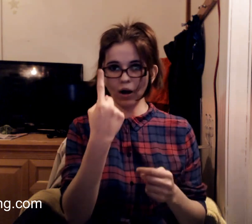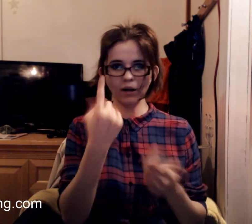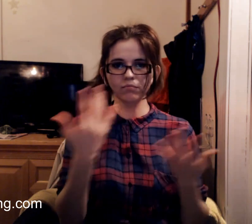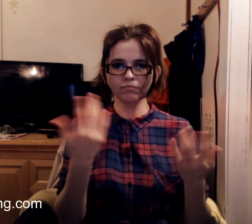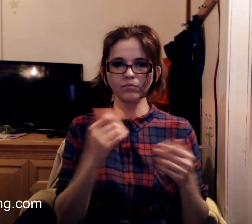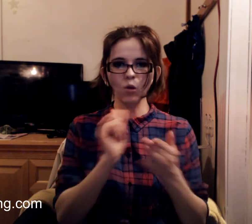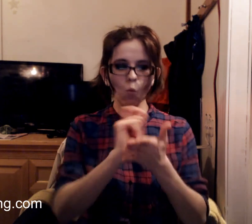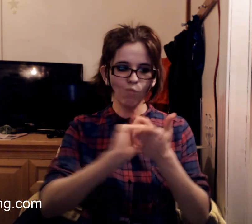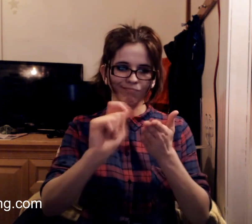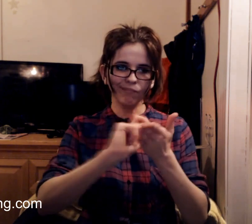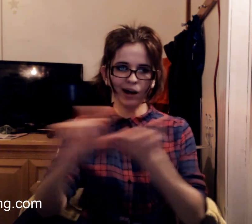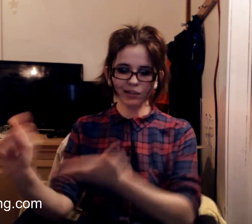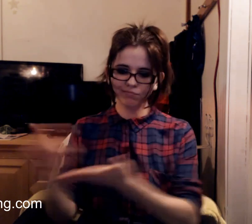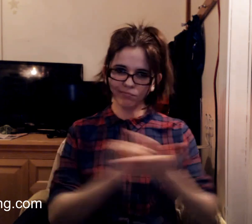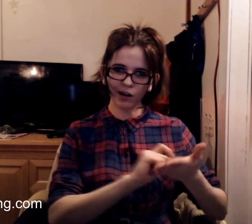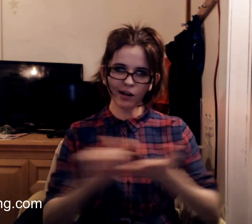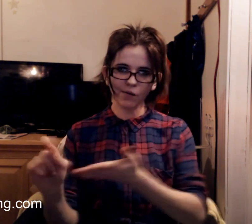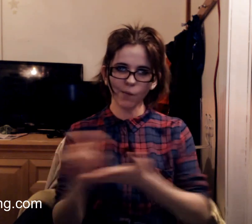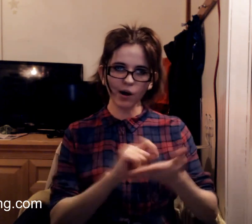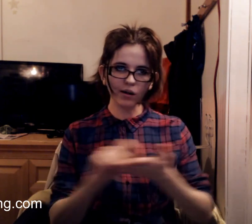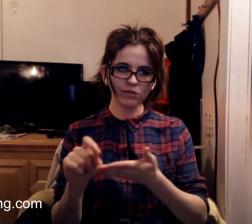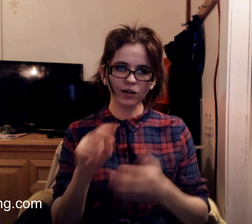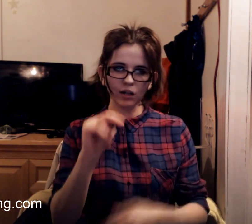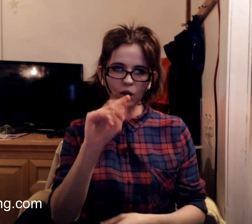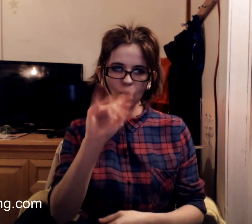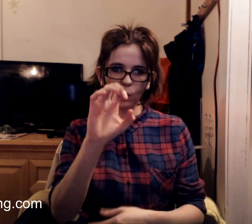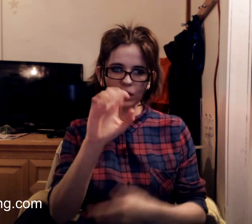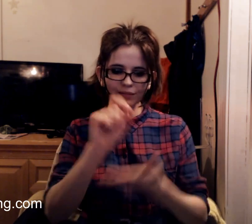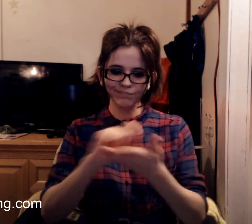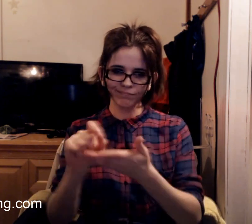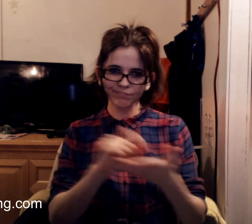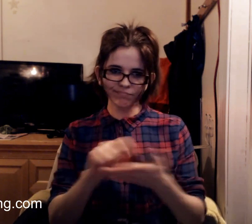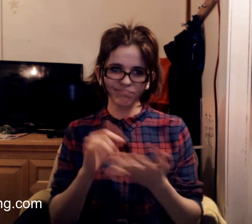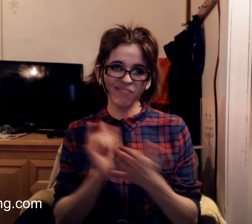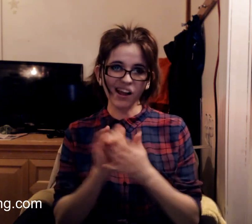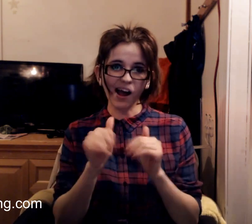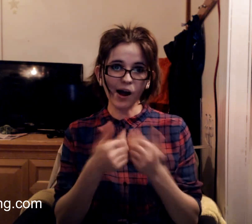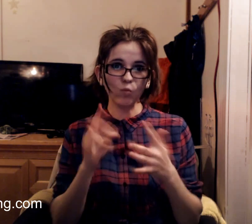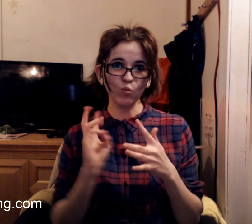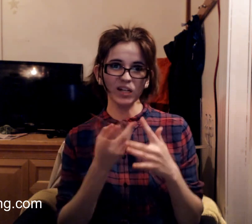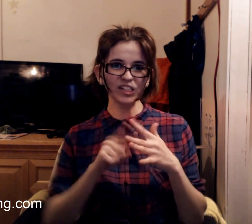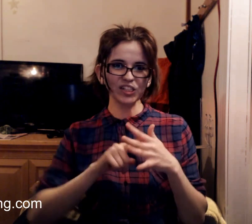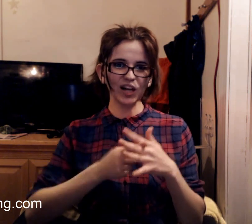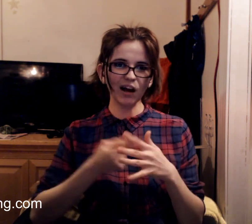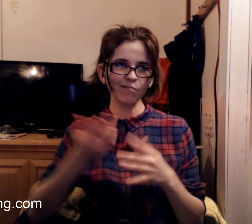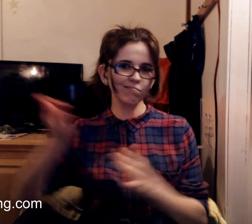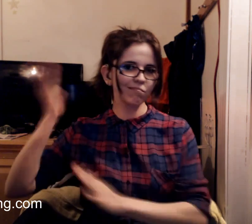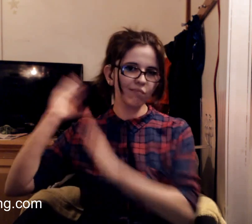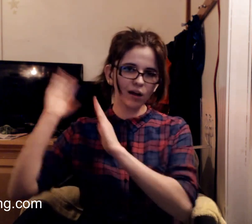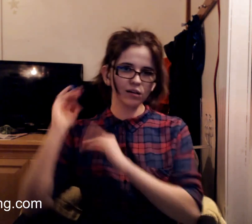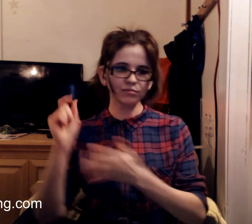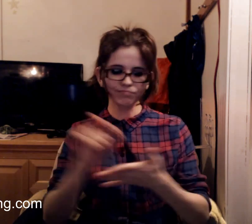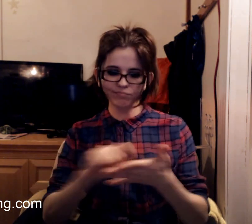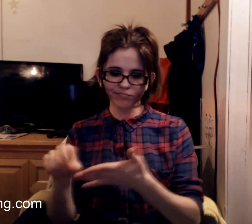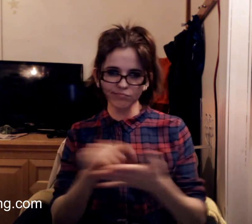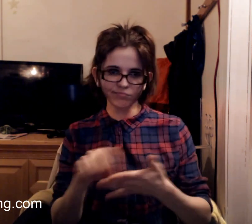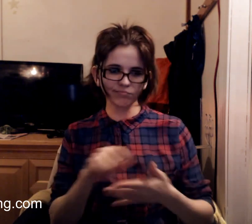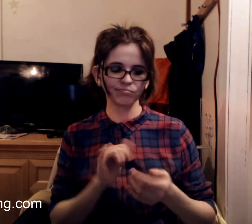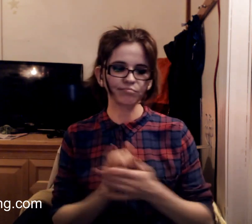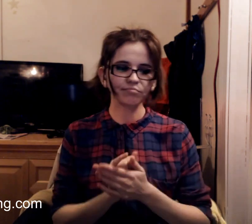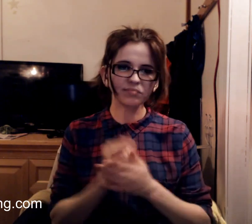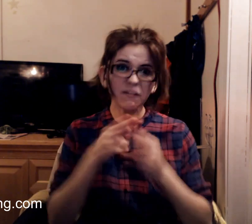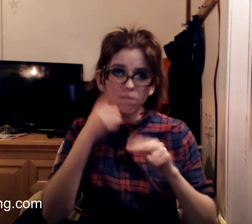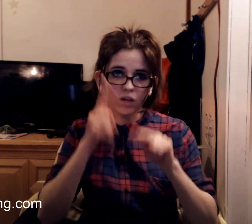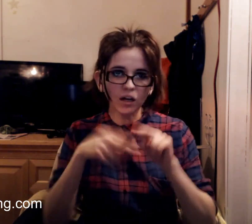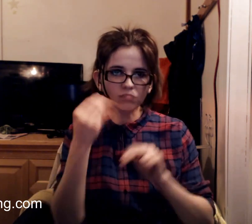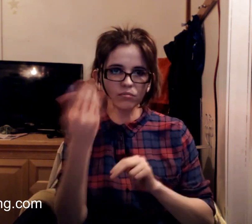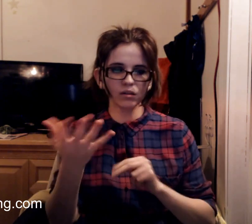1) Notes - writing notes to each other, that's how we started back in the old days. It's fun, FYI.